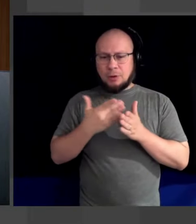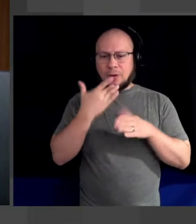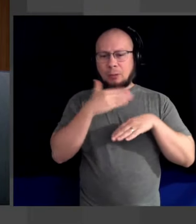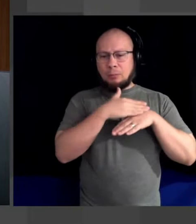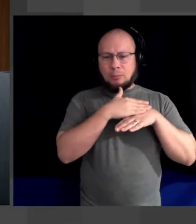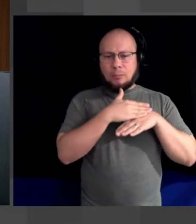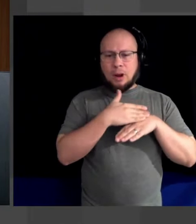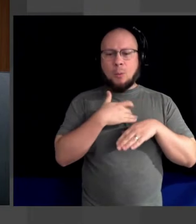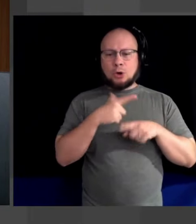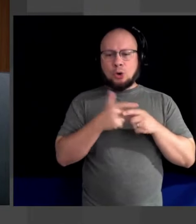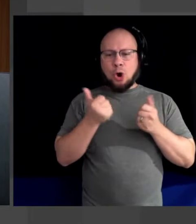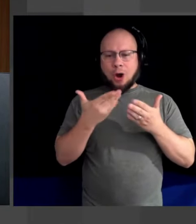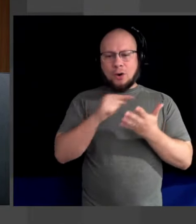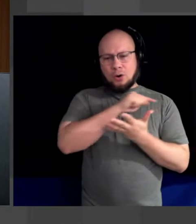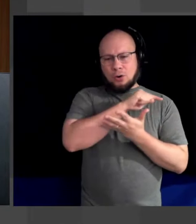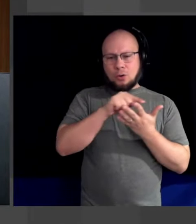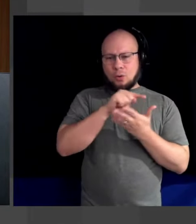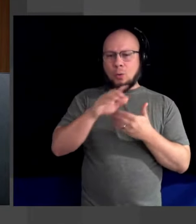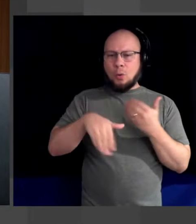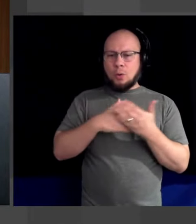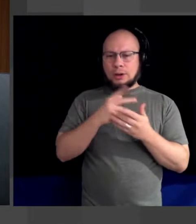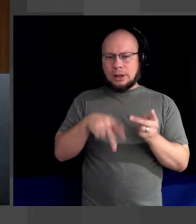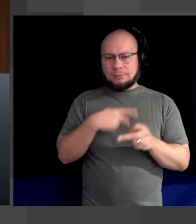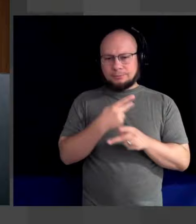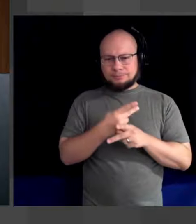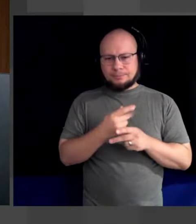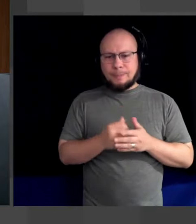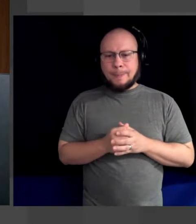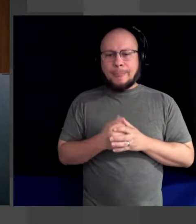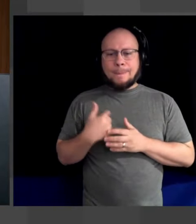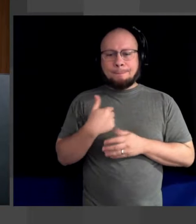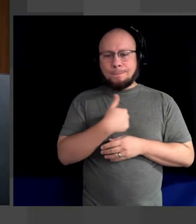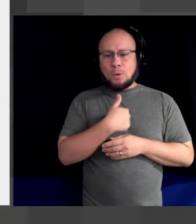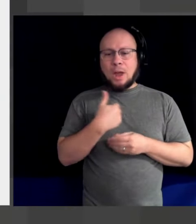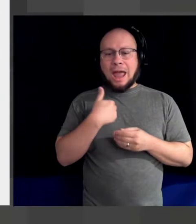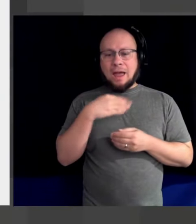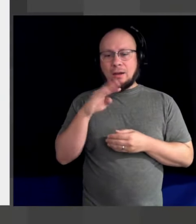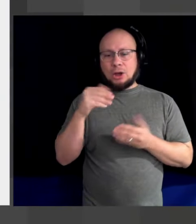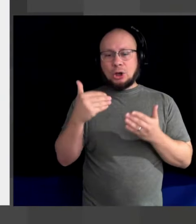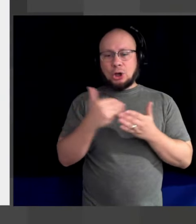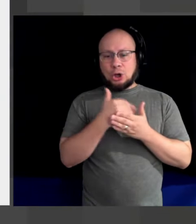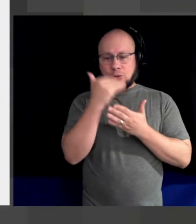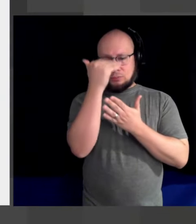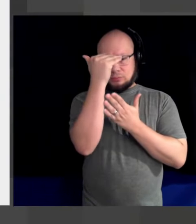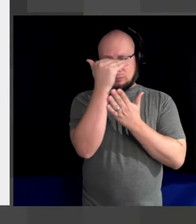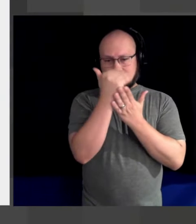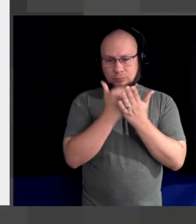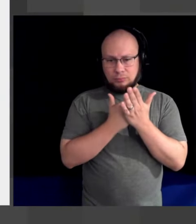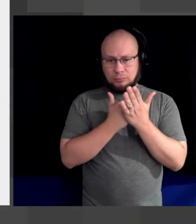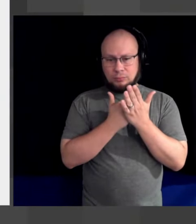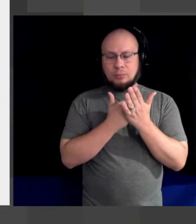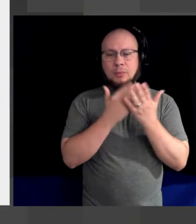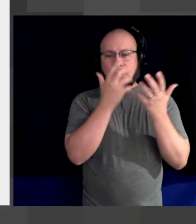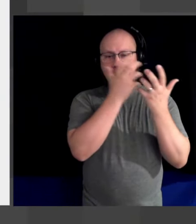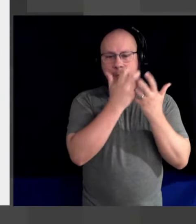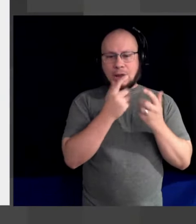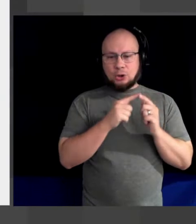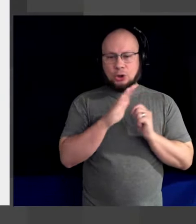IS SUCH A BEAUTIFUL THING SO WE WANT THE UPDATES TO HAVE SOMETHING FOR EVERYONE.